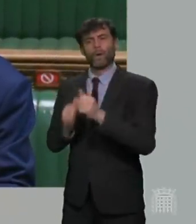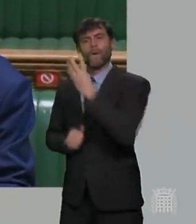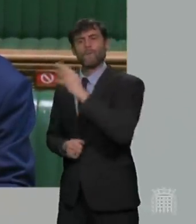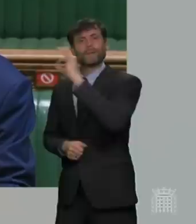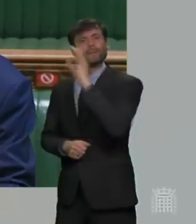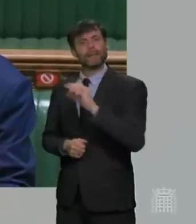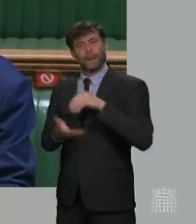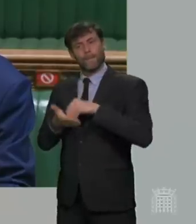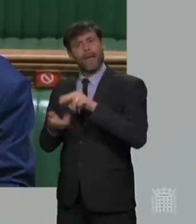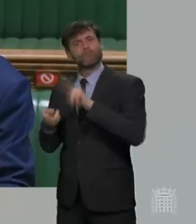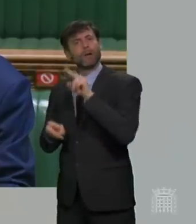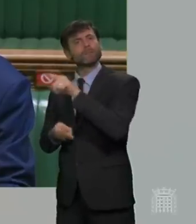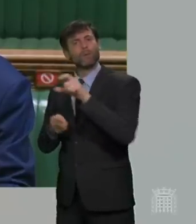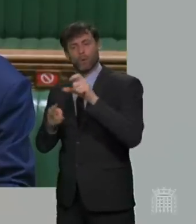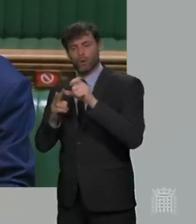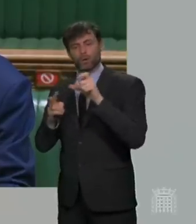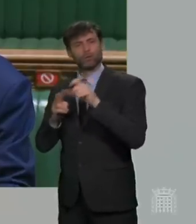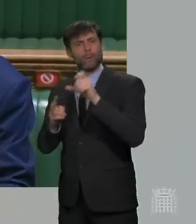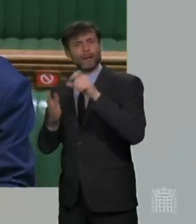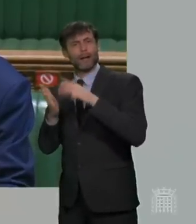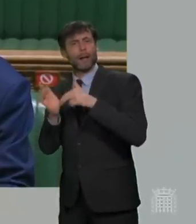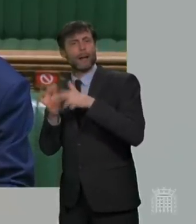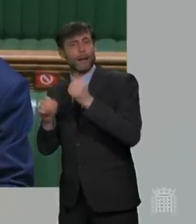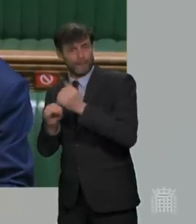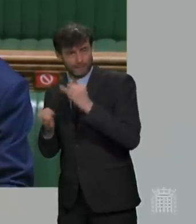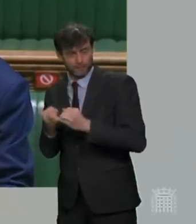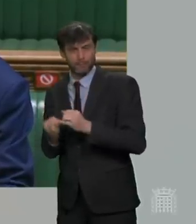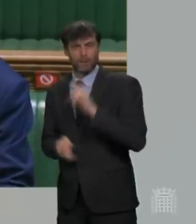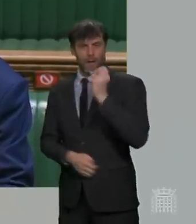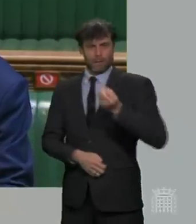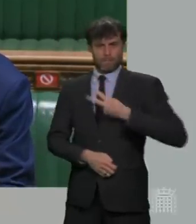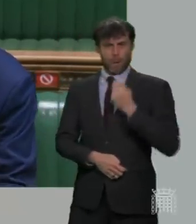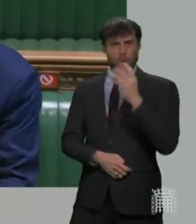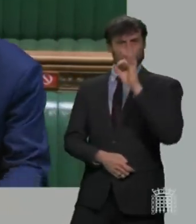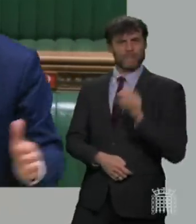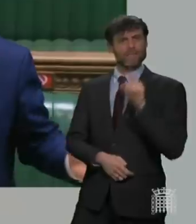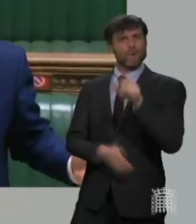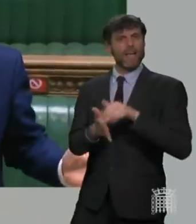The mask really is slipping, and we can see what the Conservative party now stands for: cutting